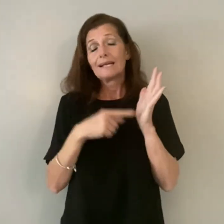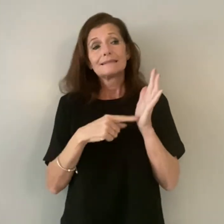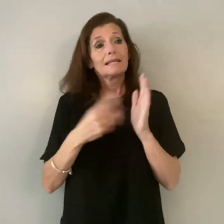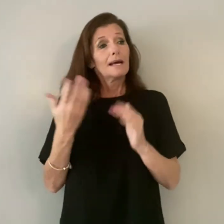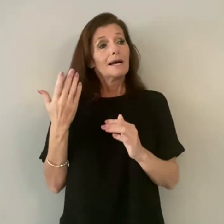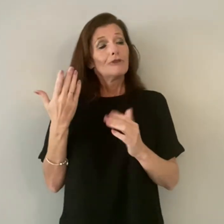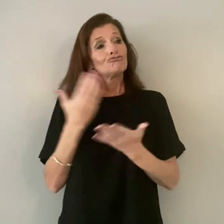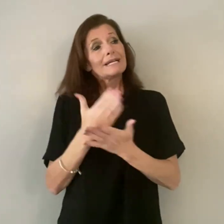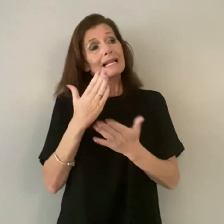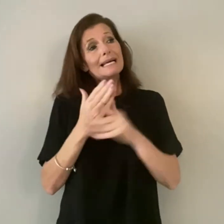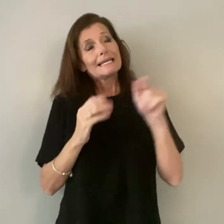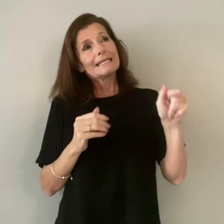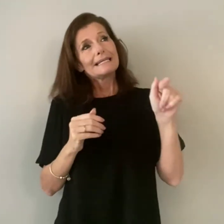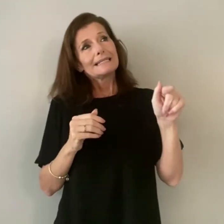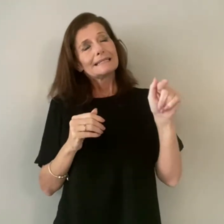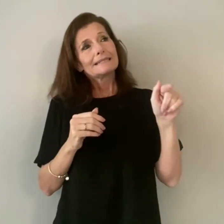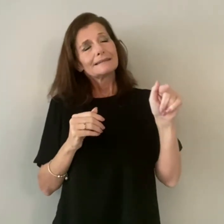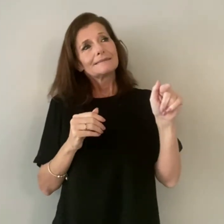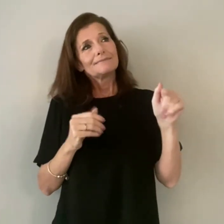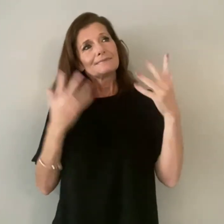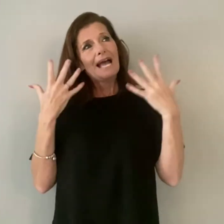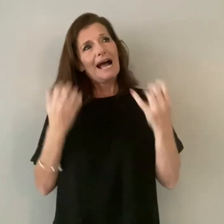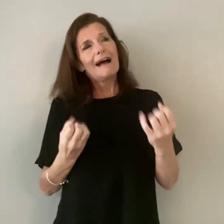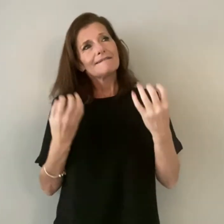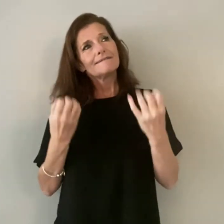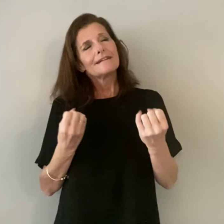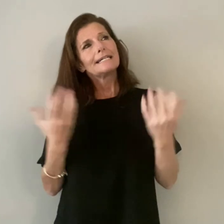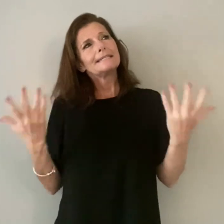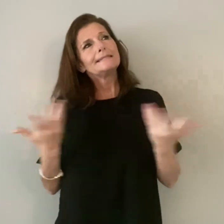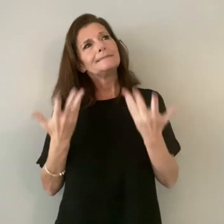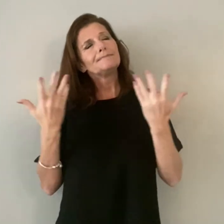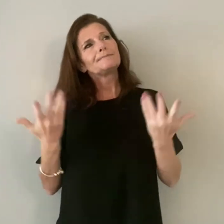I think before anything else, there's this sense of,